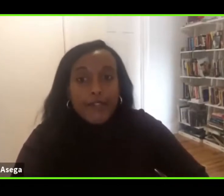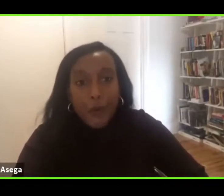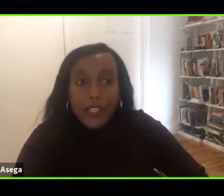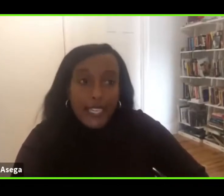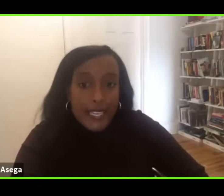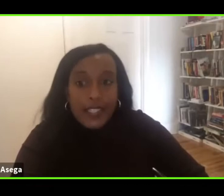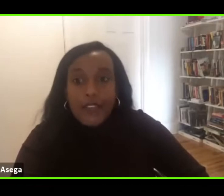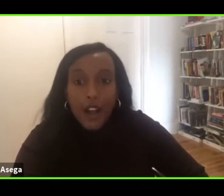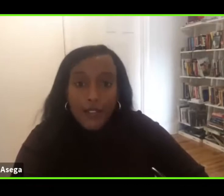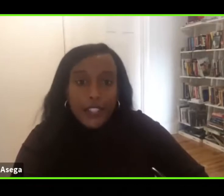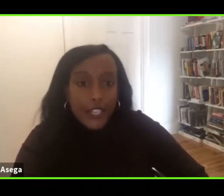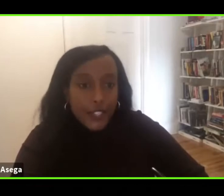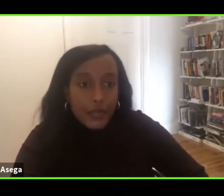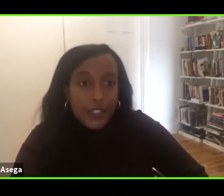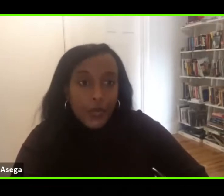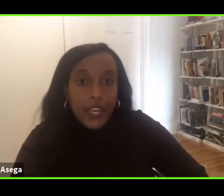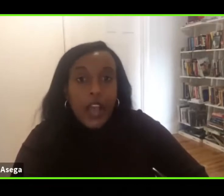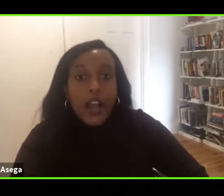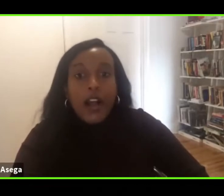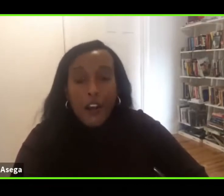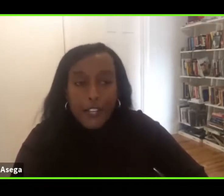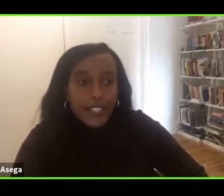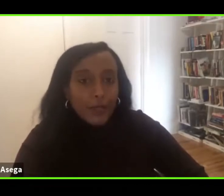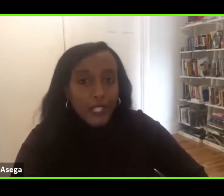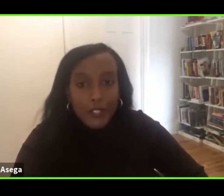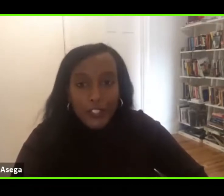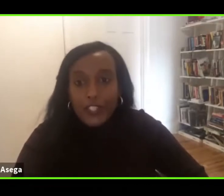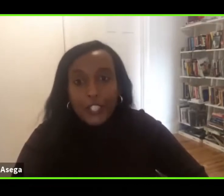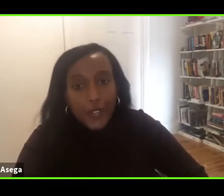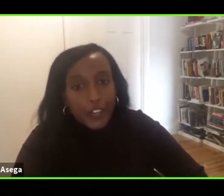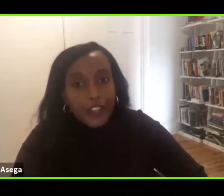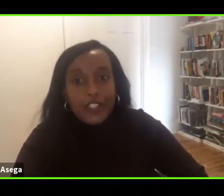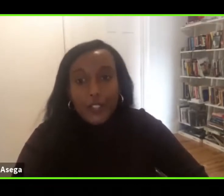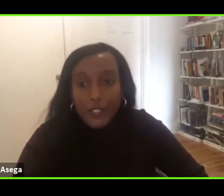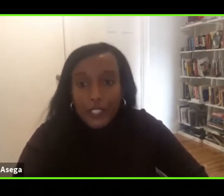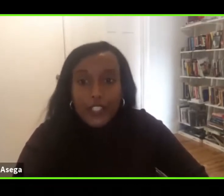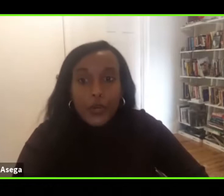four days of conversations between artists researchers curators and journalists who are